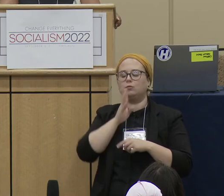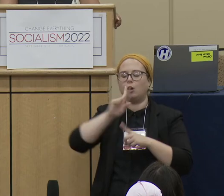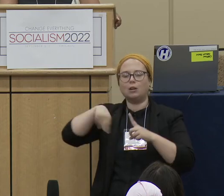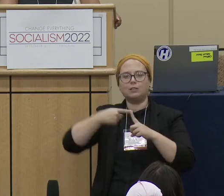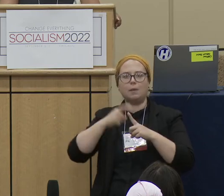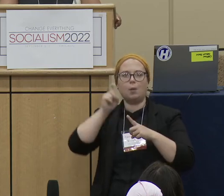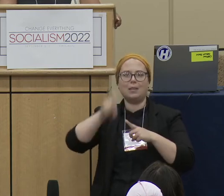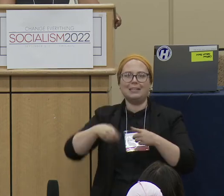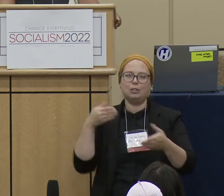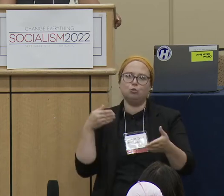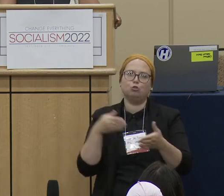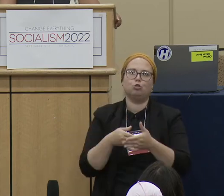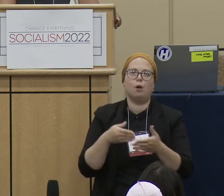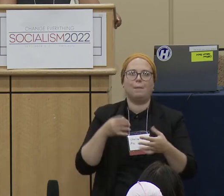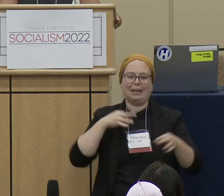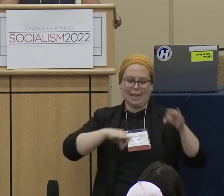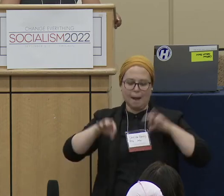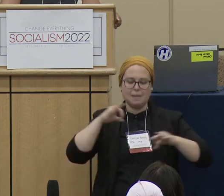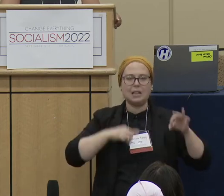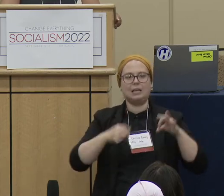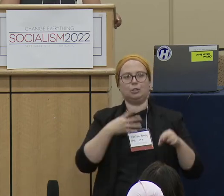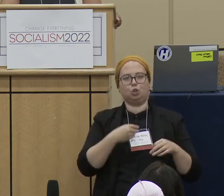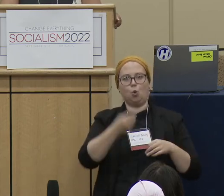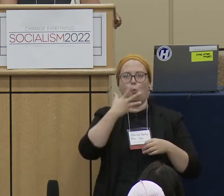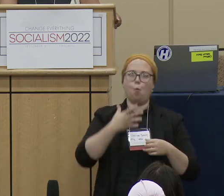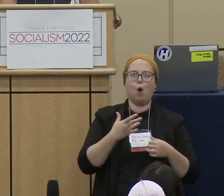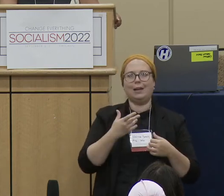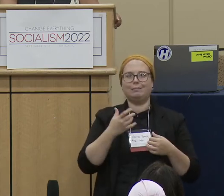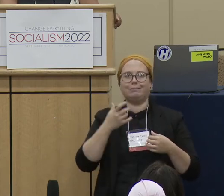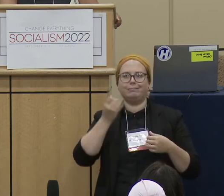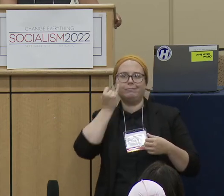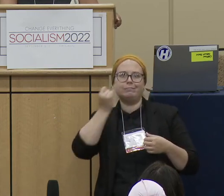anything, she was straight talking . And she talked about